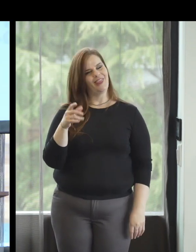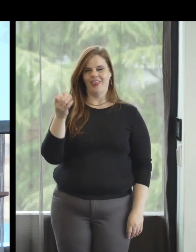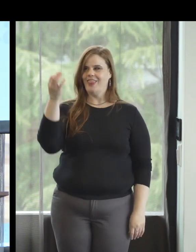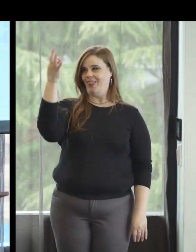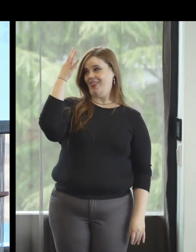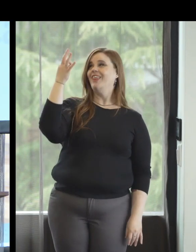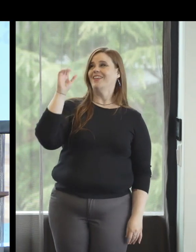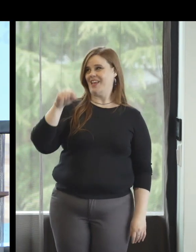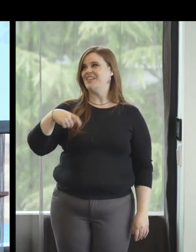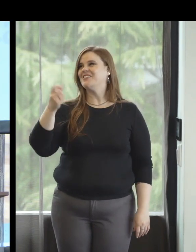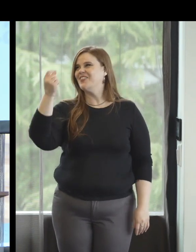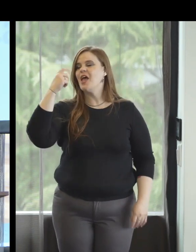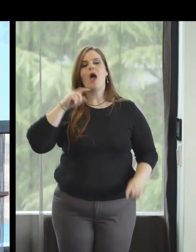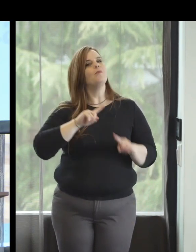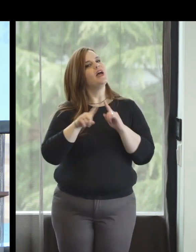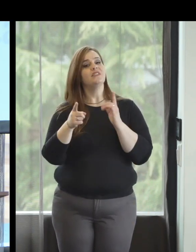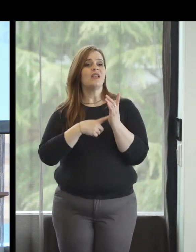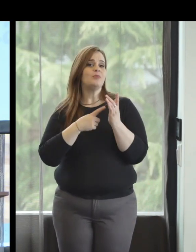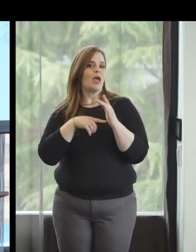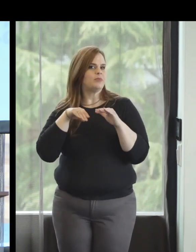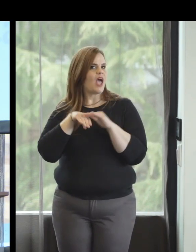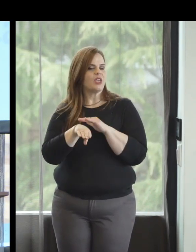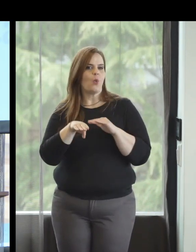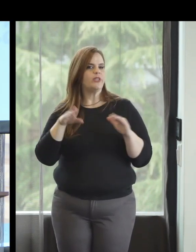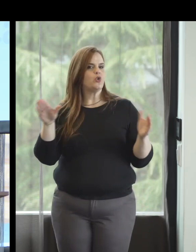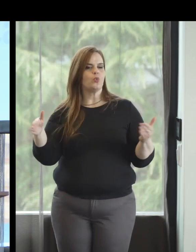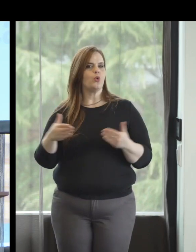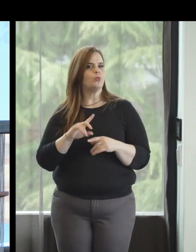approach the room sometimes where that is not necessarily